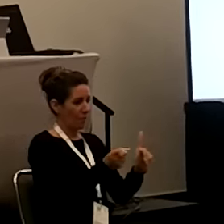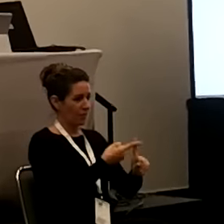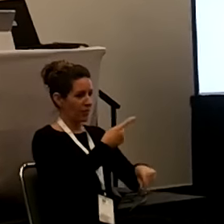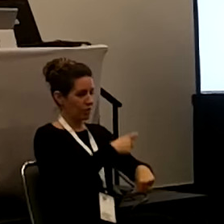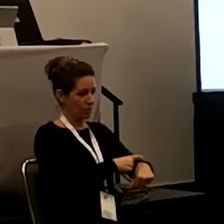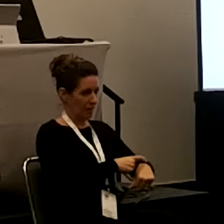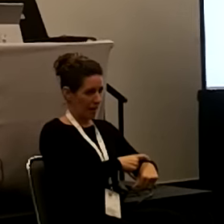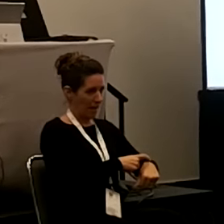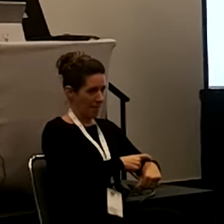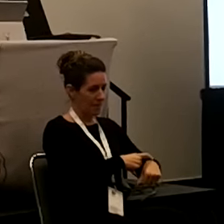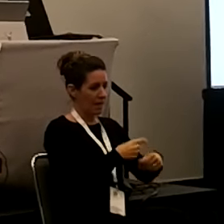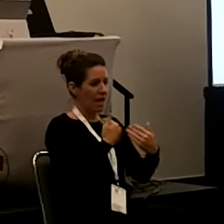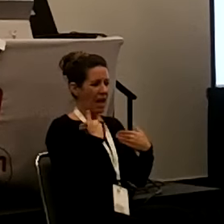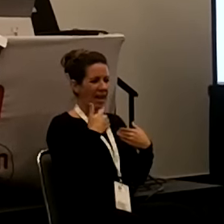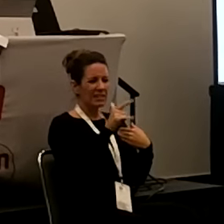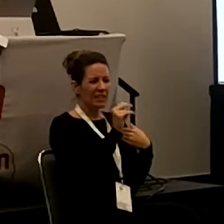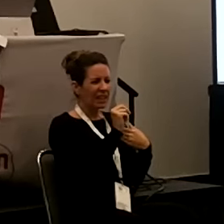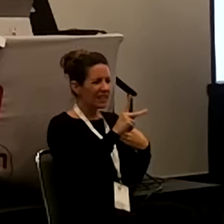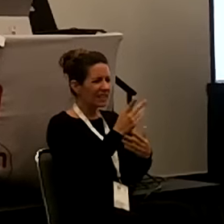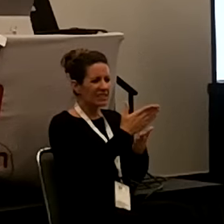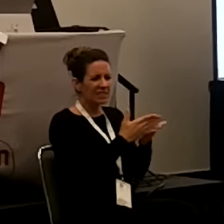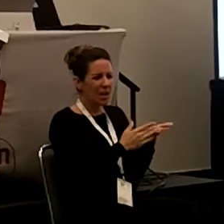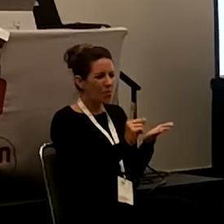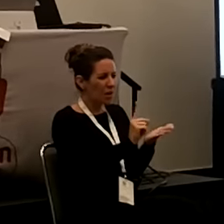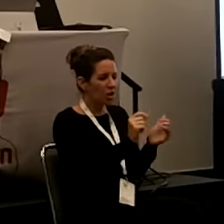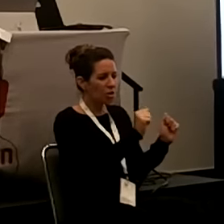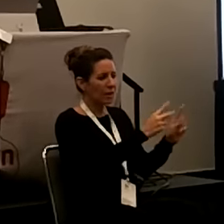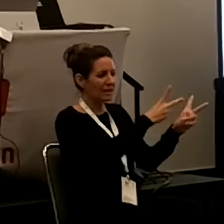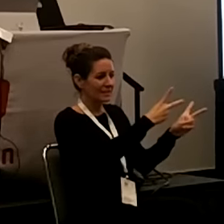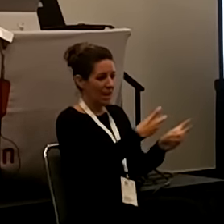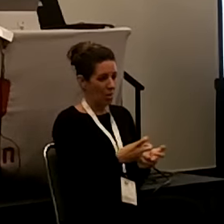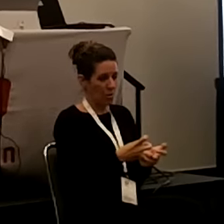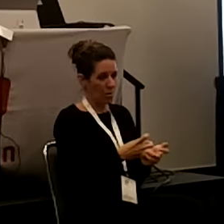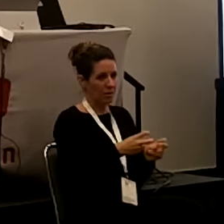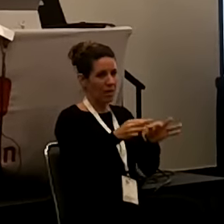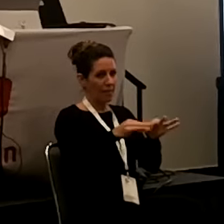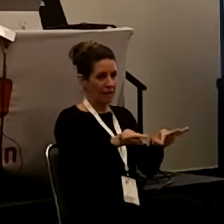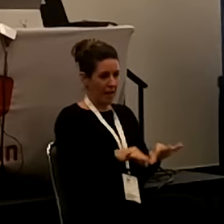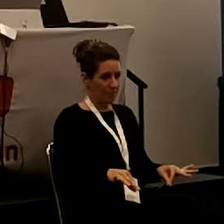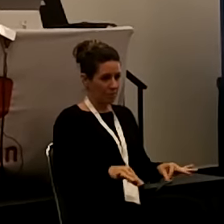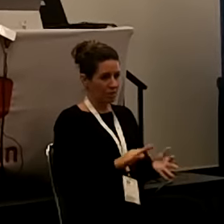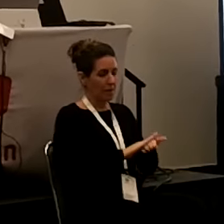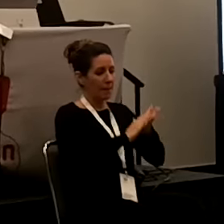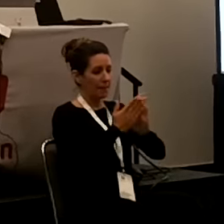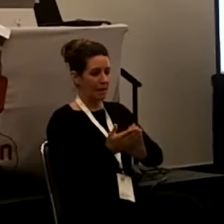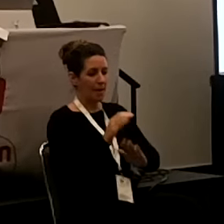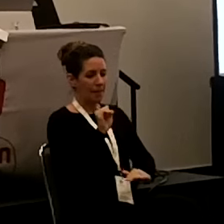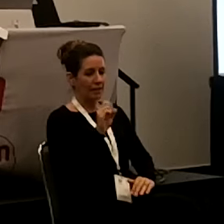there is a link somewhere to download the captions into an SRT file, and then when you want